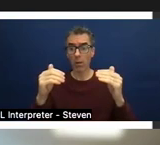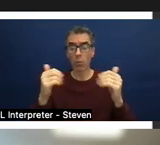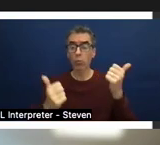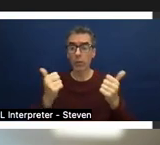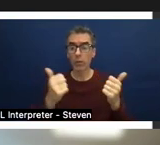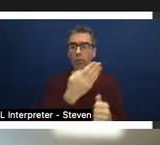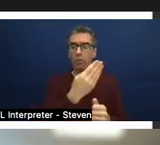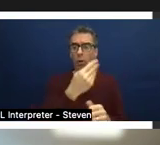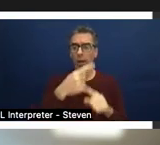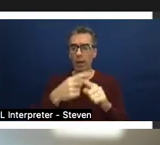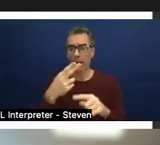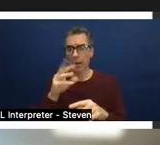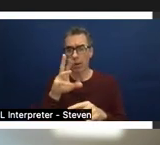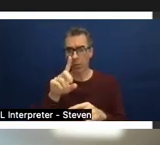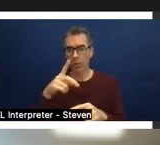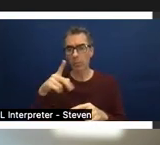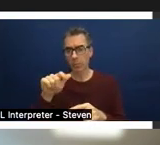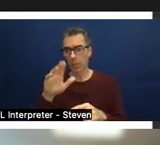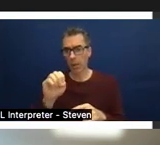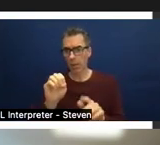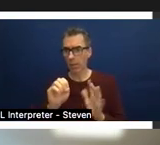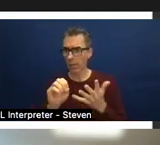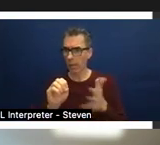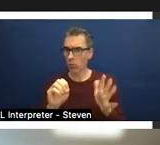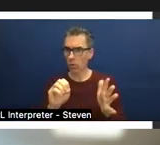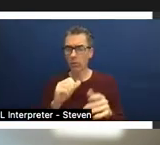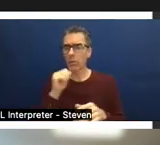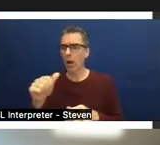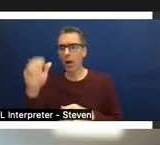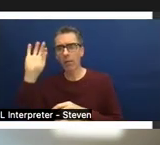and Howard Place as opposed to across Federal Boulevard.